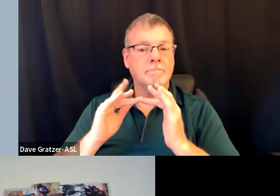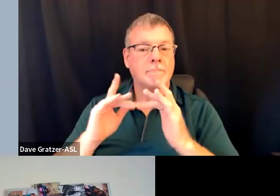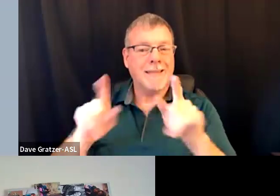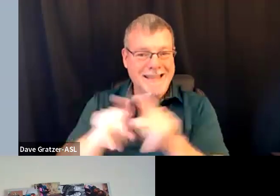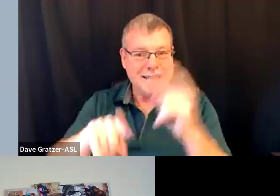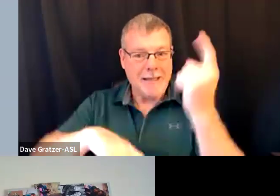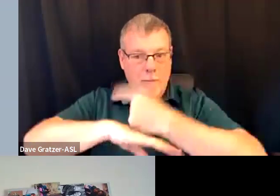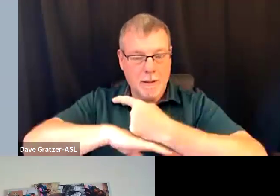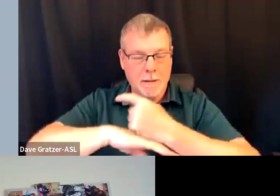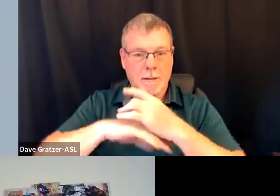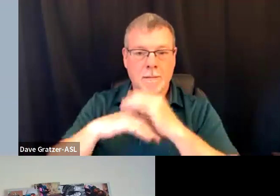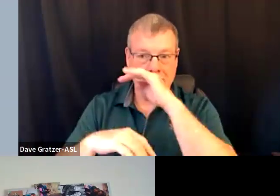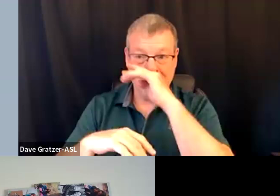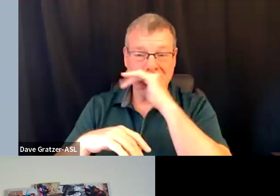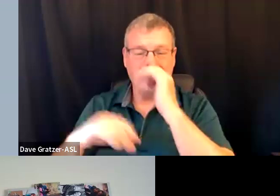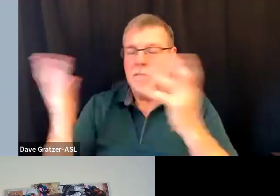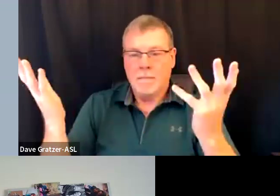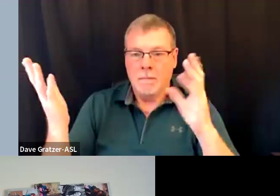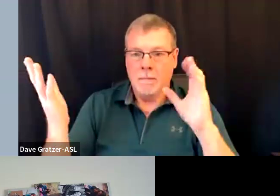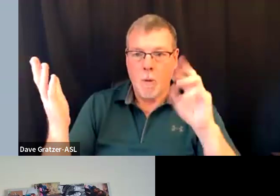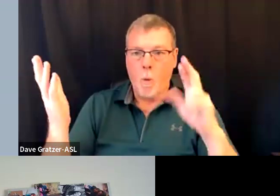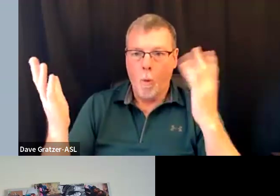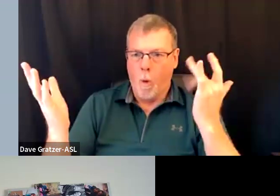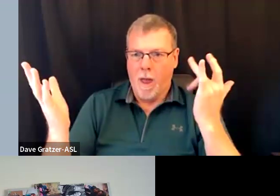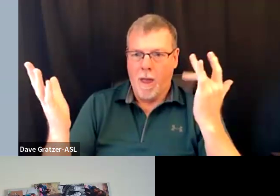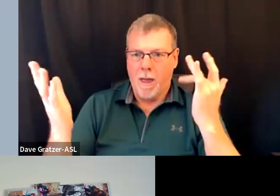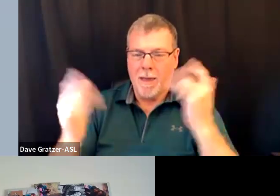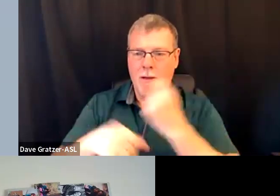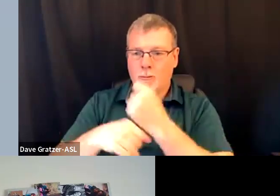'cause why else would you create a project start date